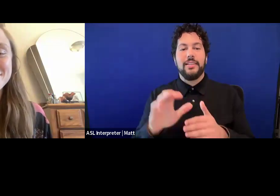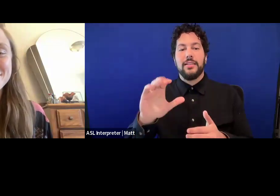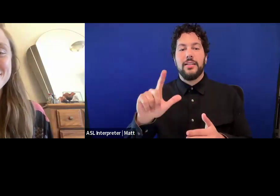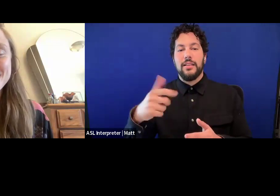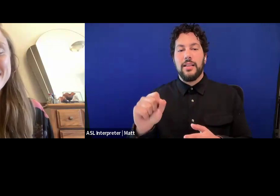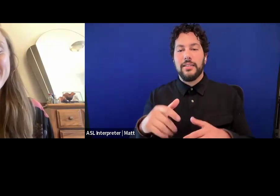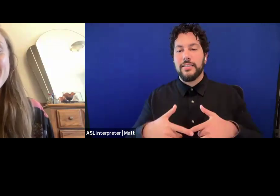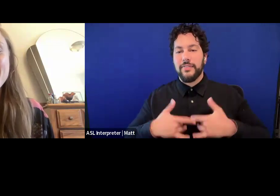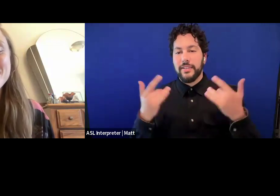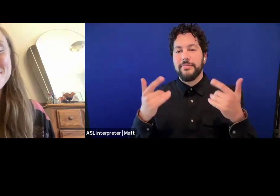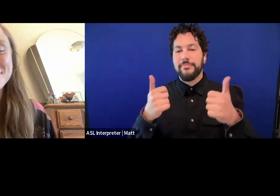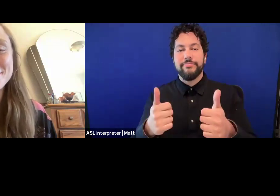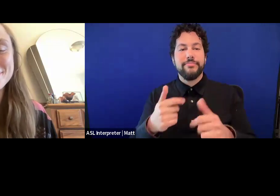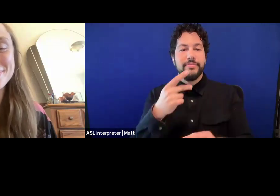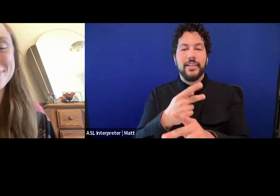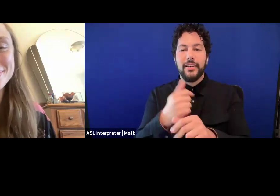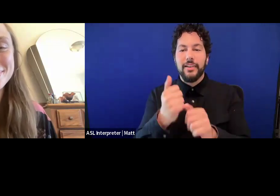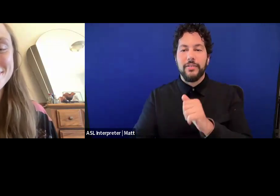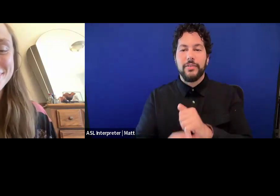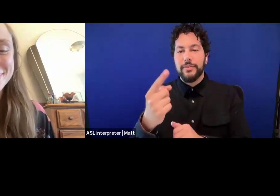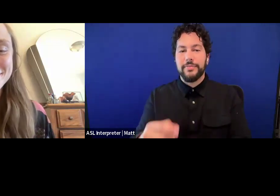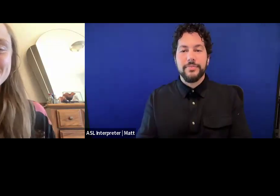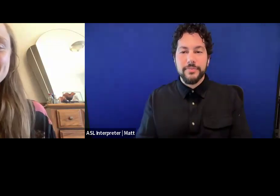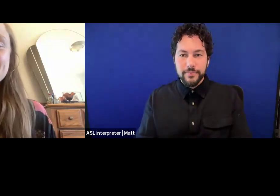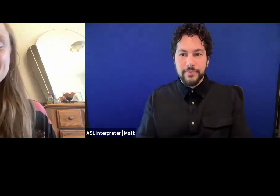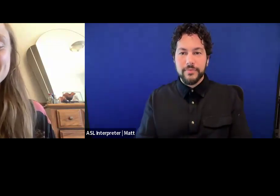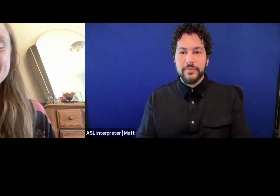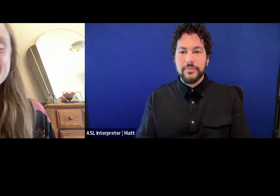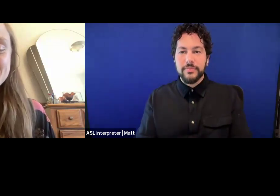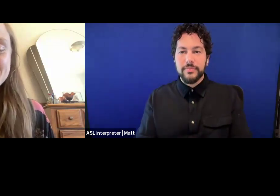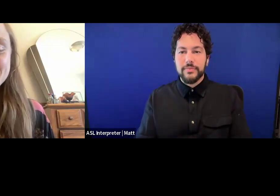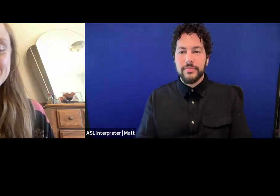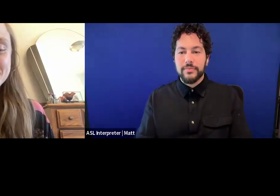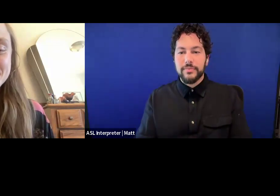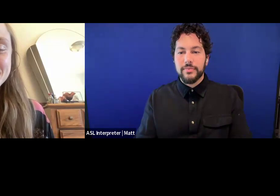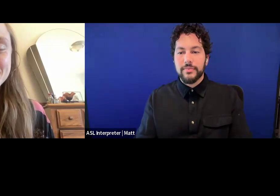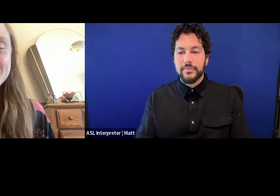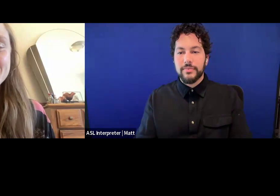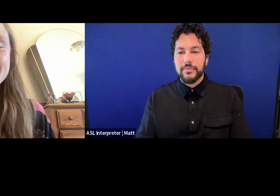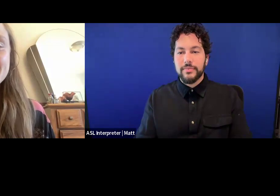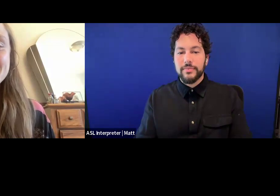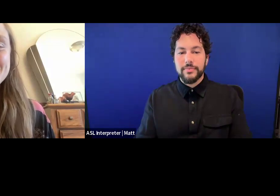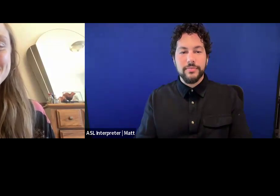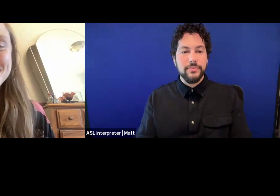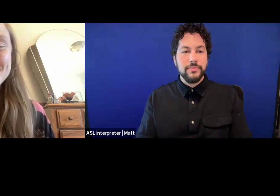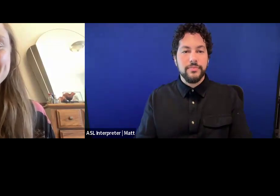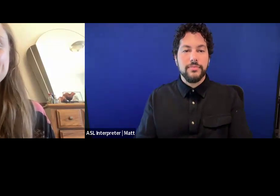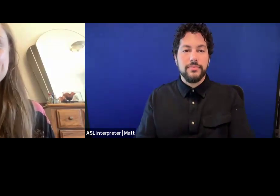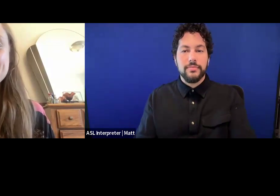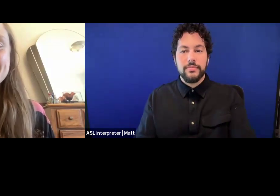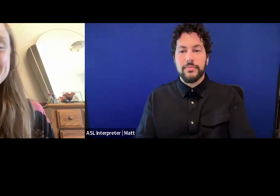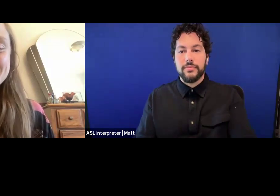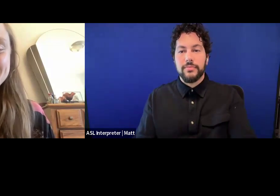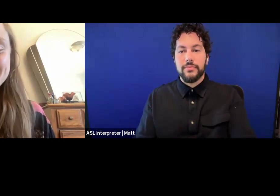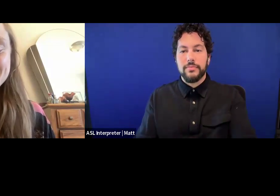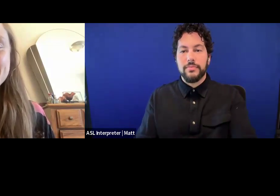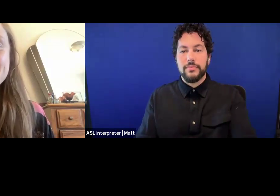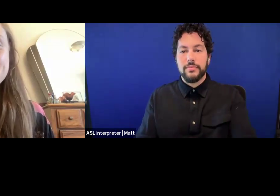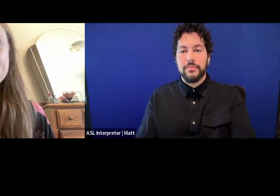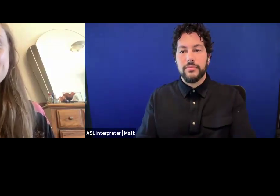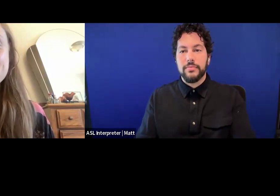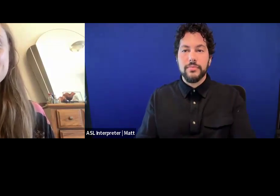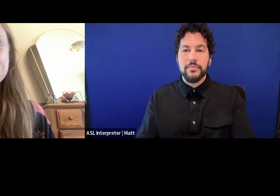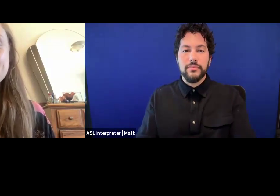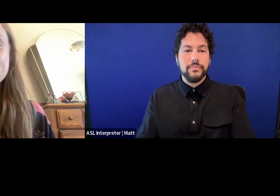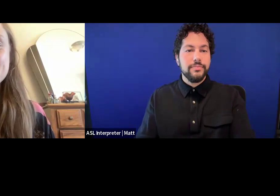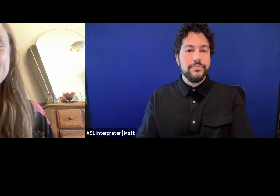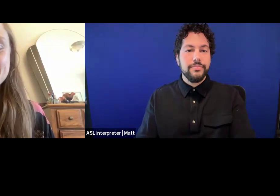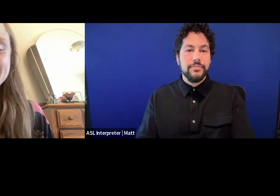Take care, everyone.